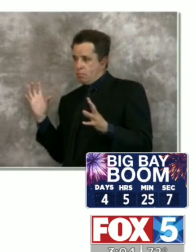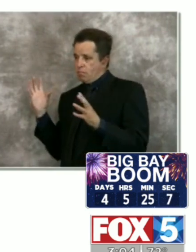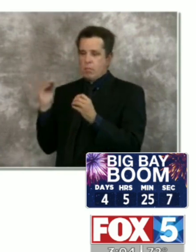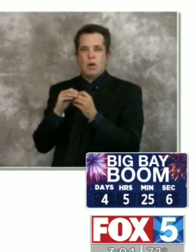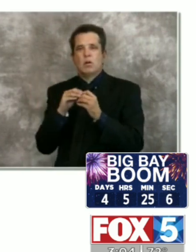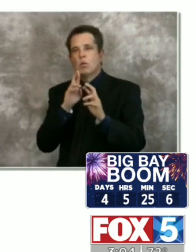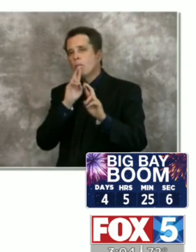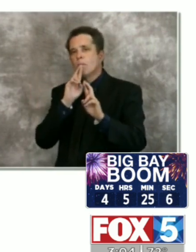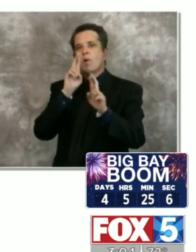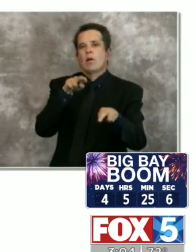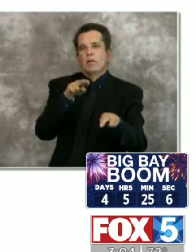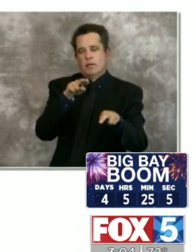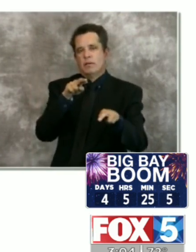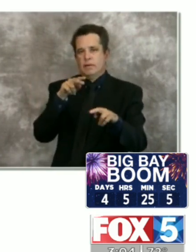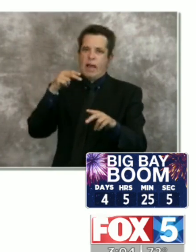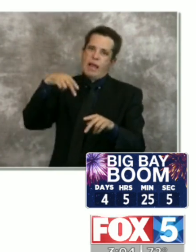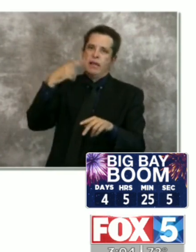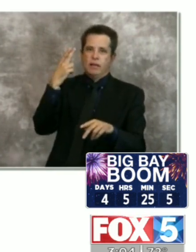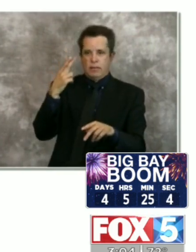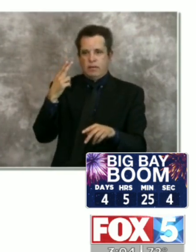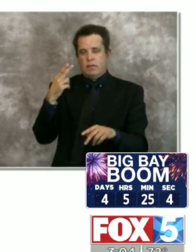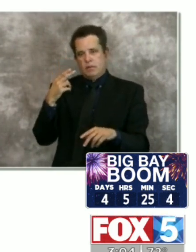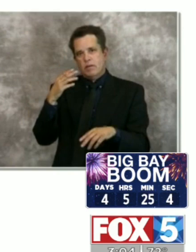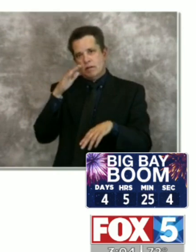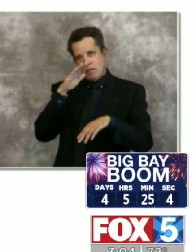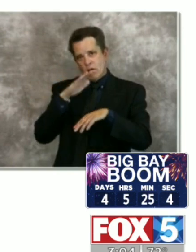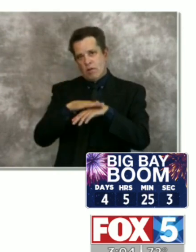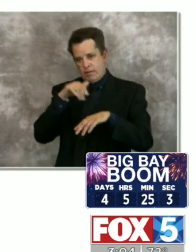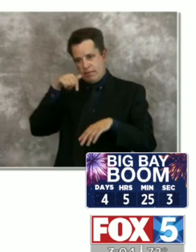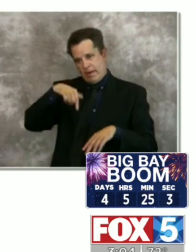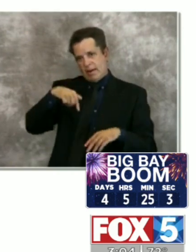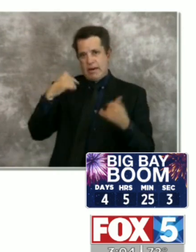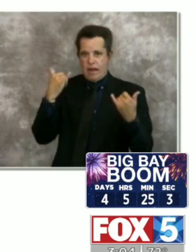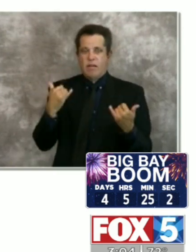WEEKENDS. WE HAVE 0 IN ON MONDAY, USUALLY A LOW NUMBER,